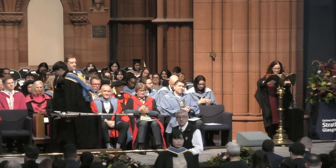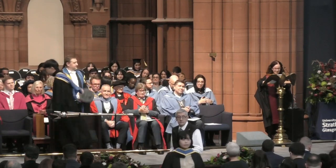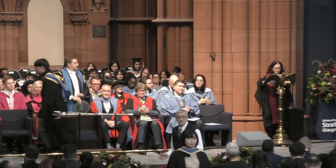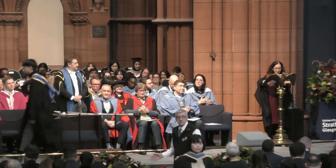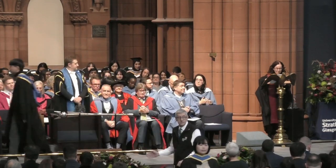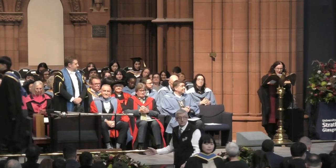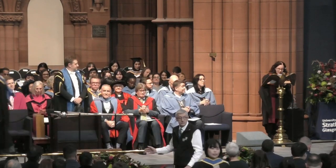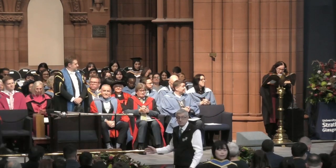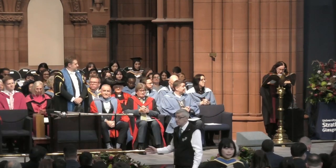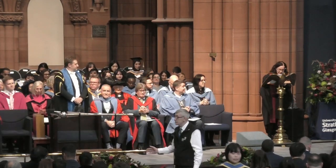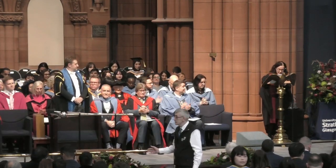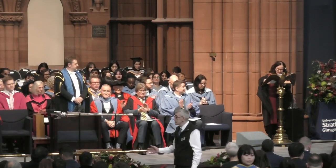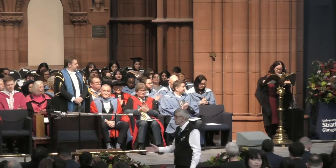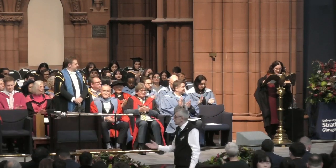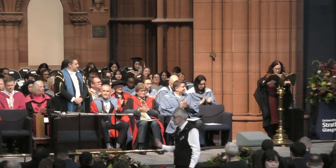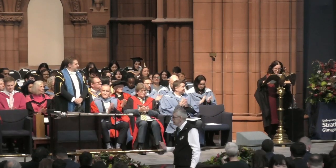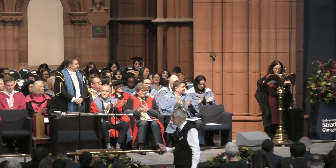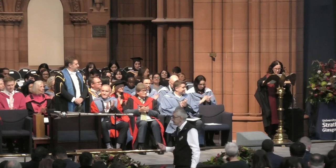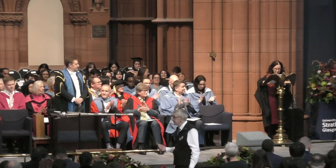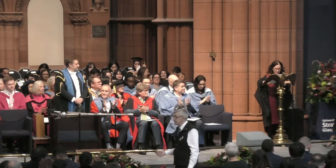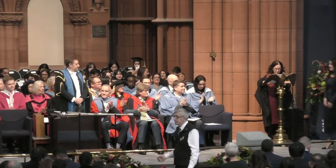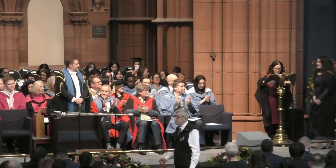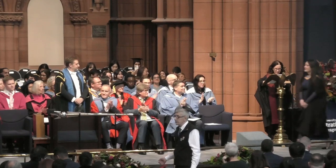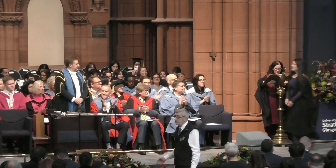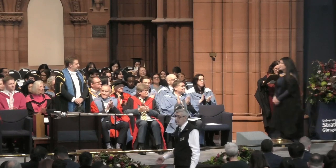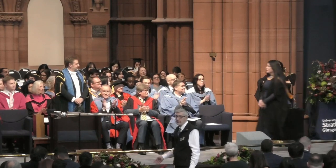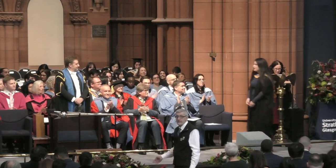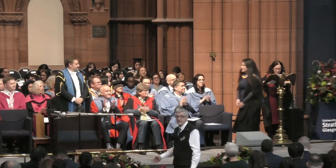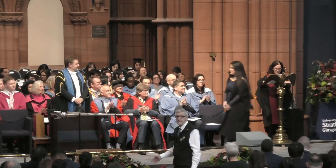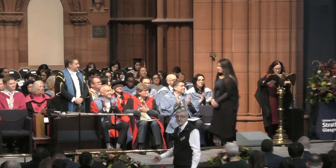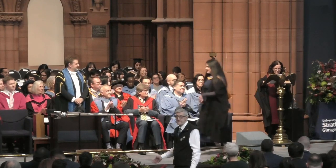Isidora Makri. (AUDIENCE APPLAUDS)